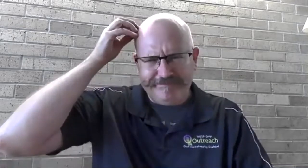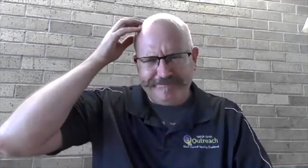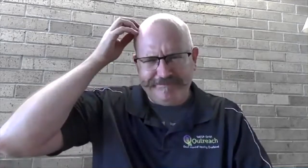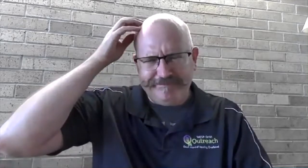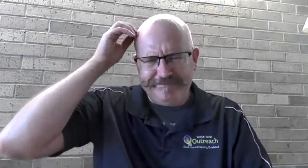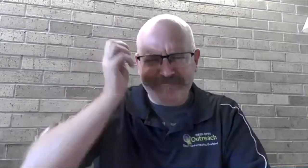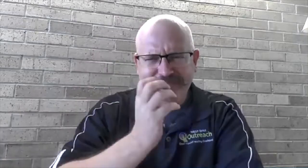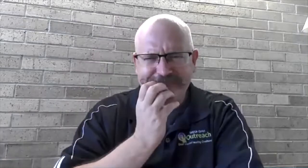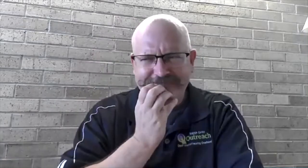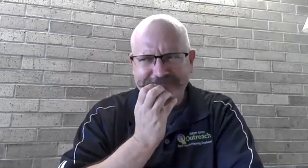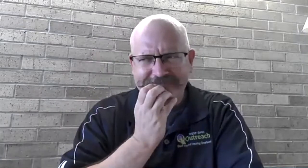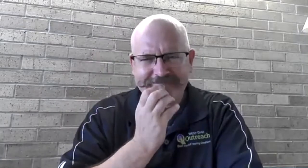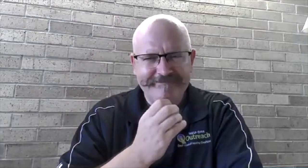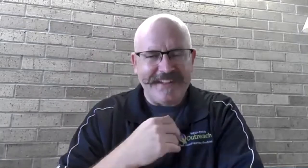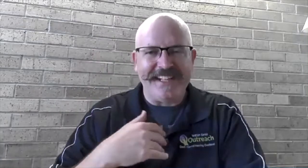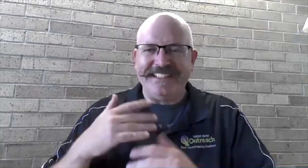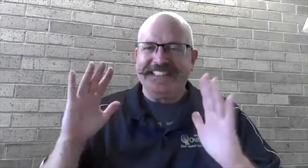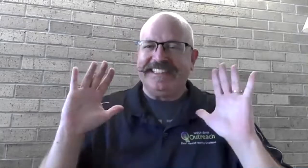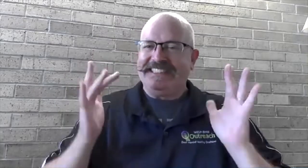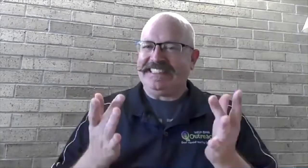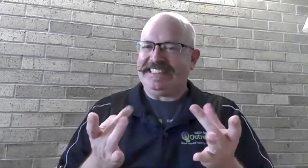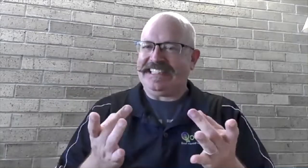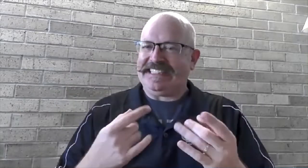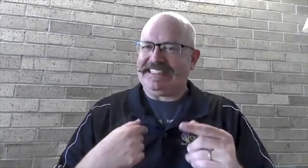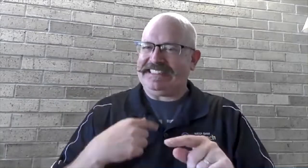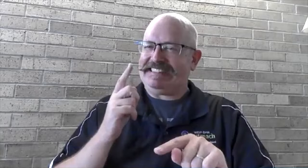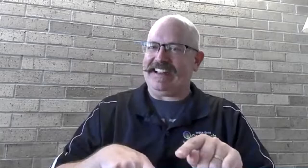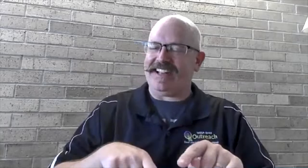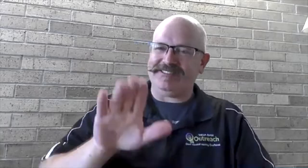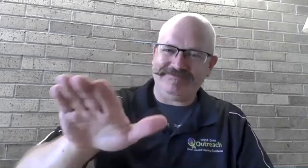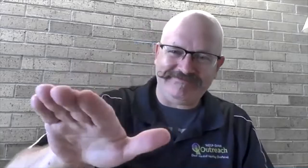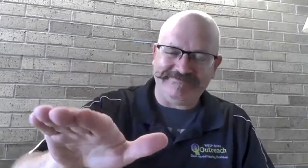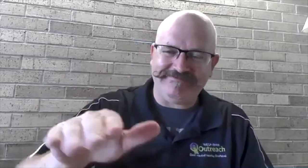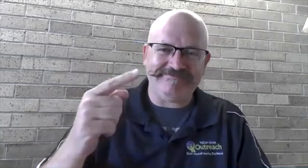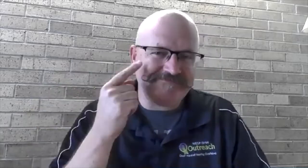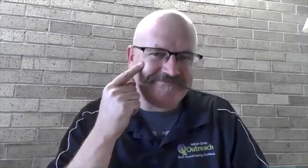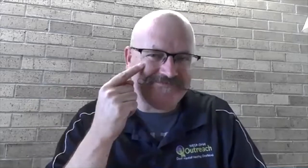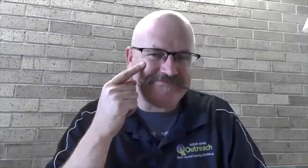just was one of those: I'm going to scratch my head moments at this. It's really difficult to